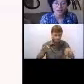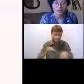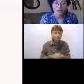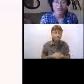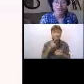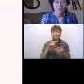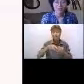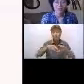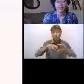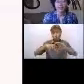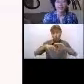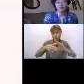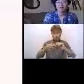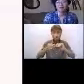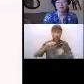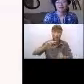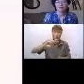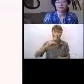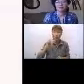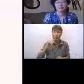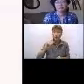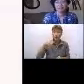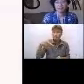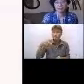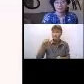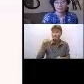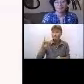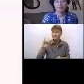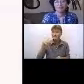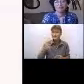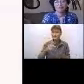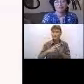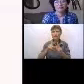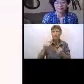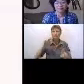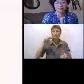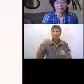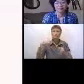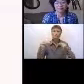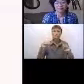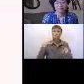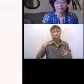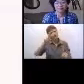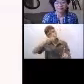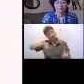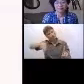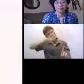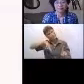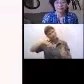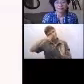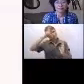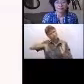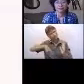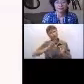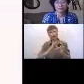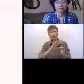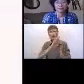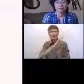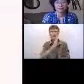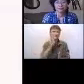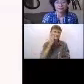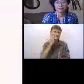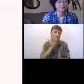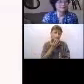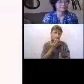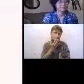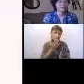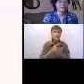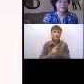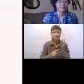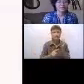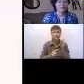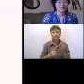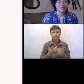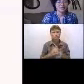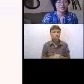based on colour of skin.” Right, So what so what do we got here.